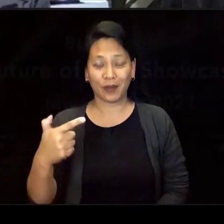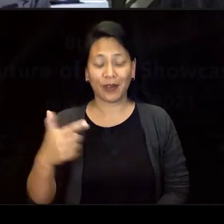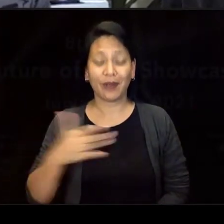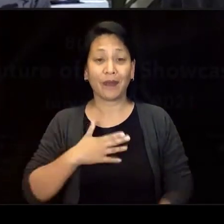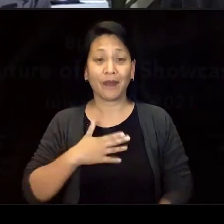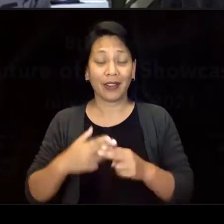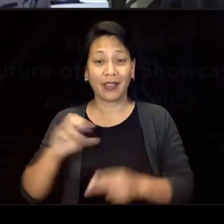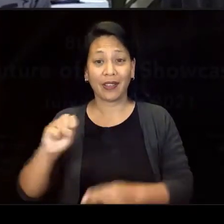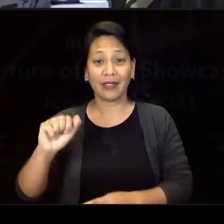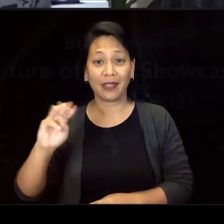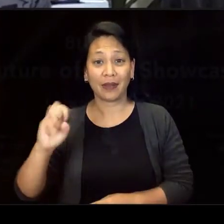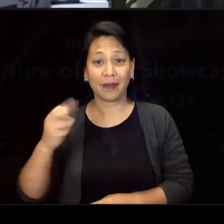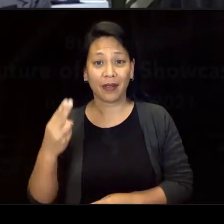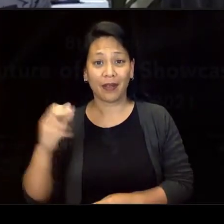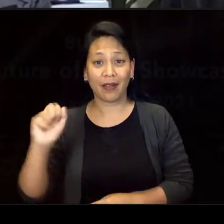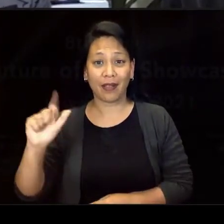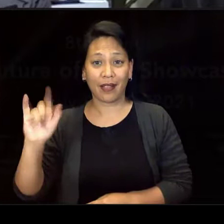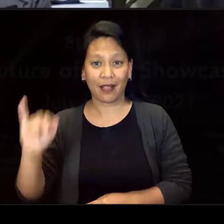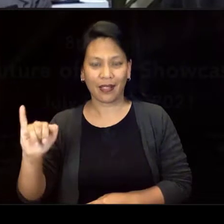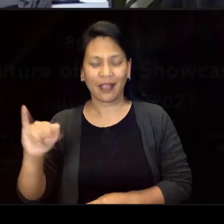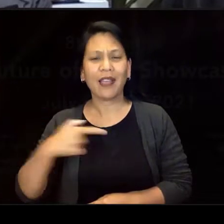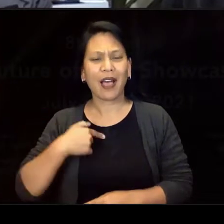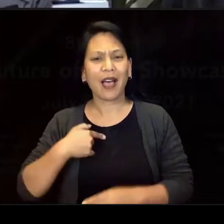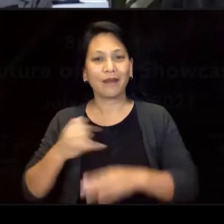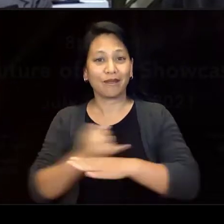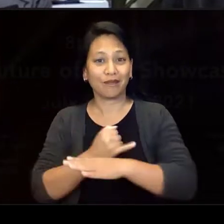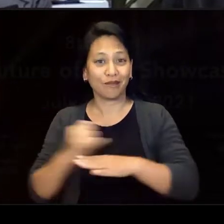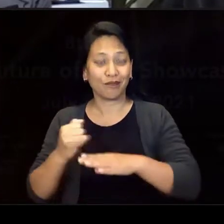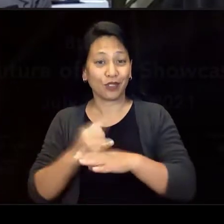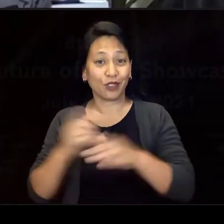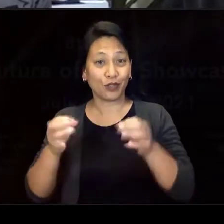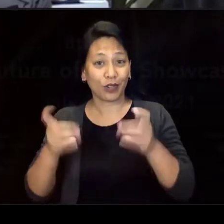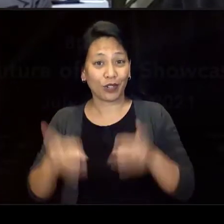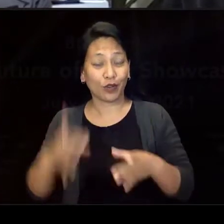My name is Samah Ali and I am the industry director for the festival.